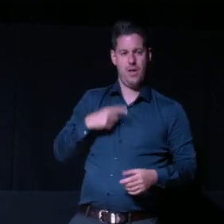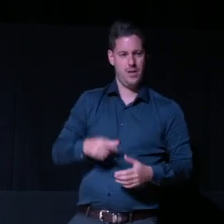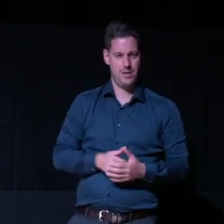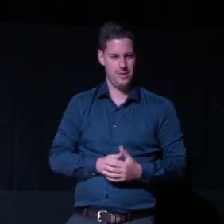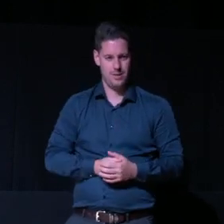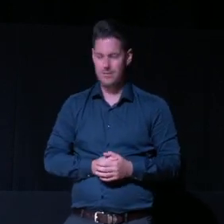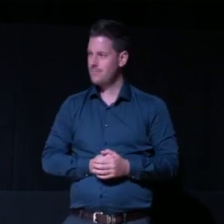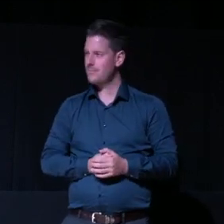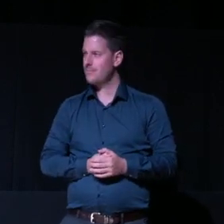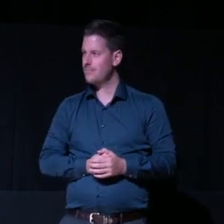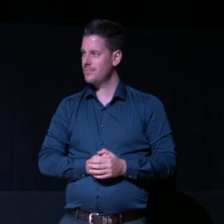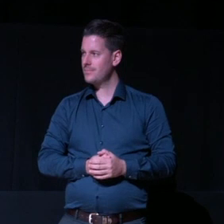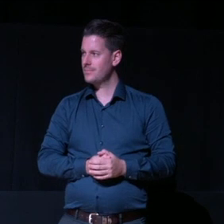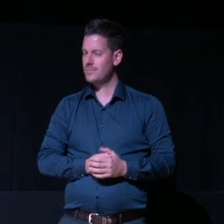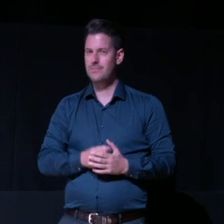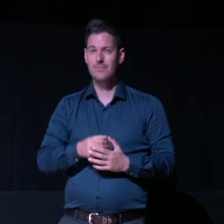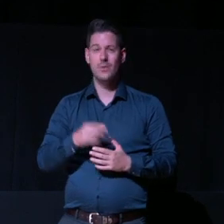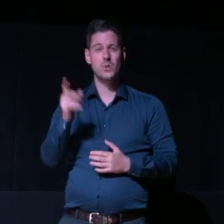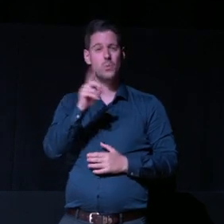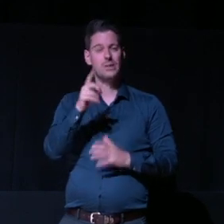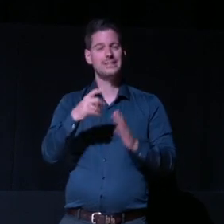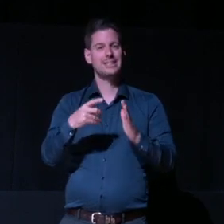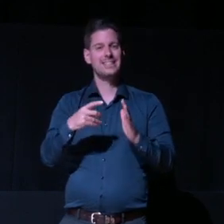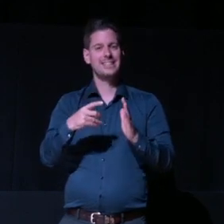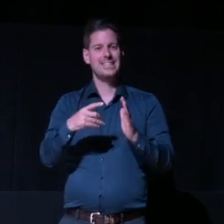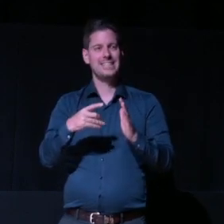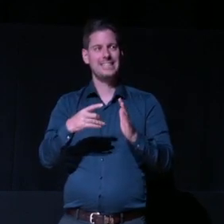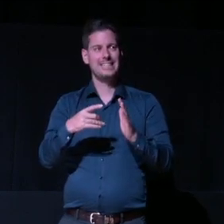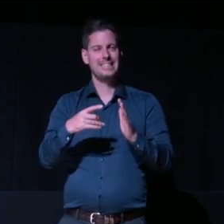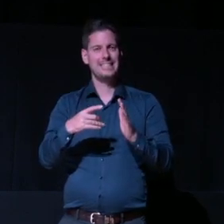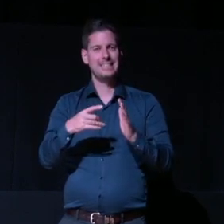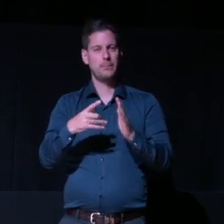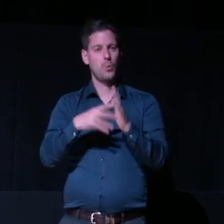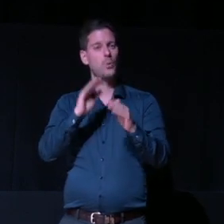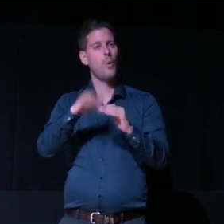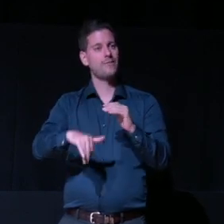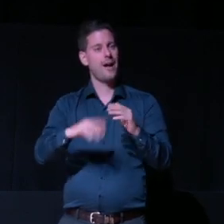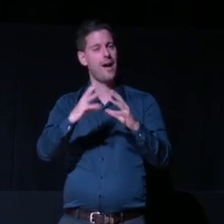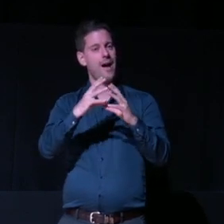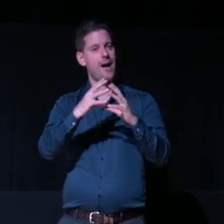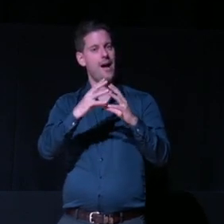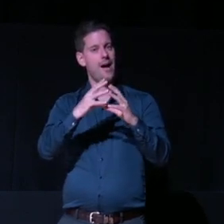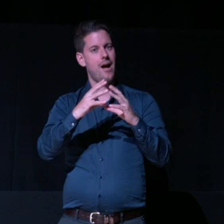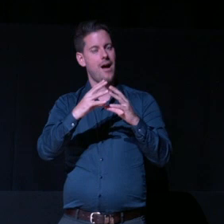I think what's really important when talking about and thinking about cancel culture is either context and